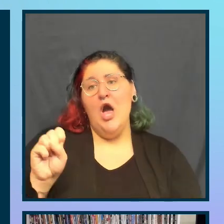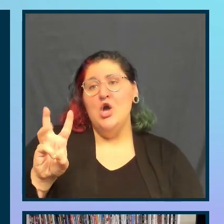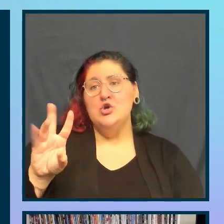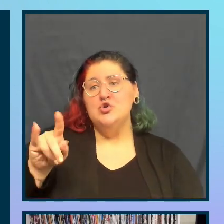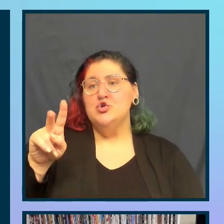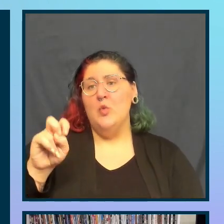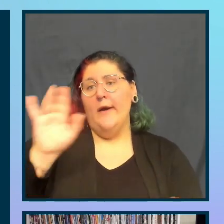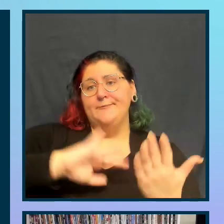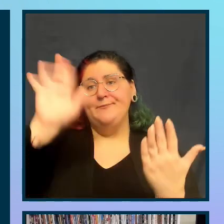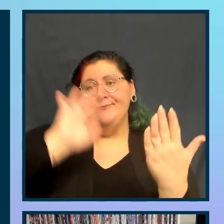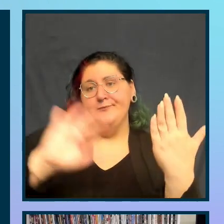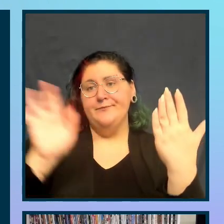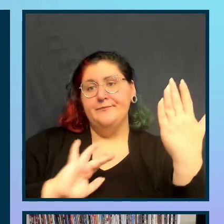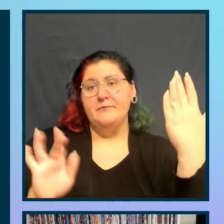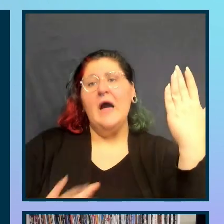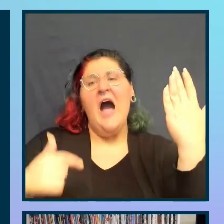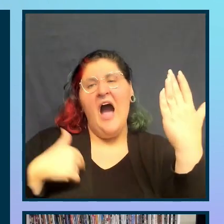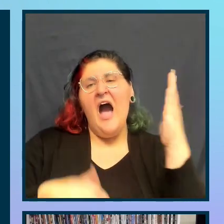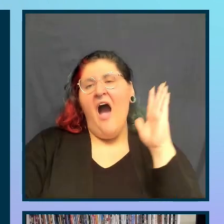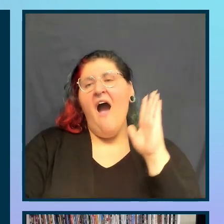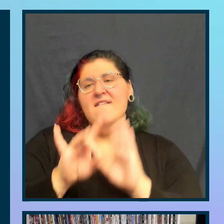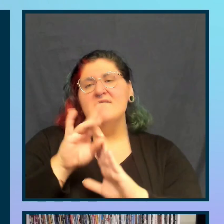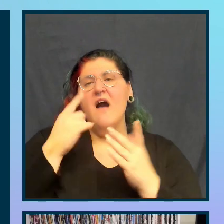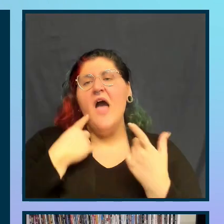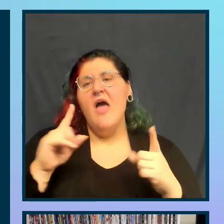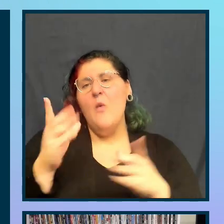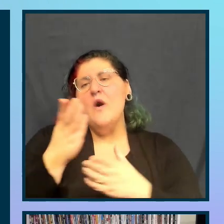sort of some of the time, this is more of a little bit cumbersome